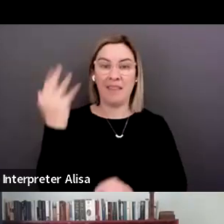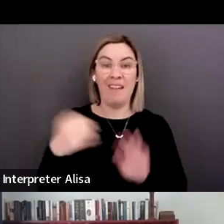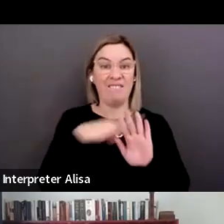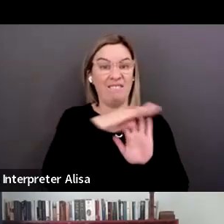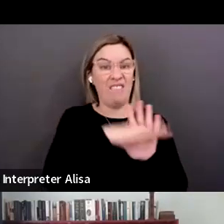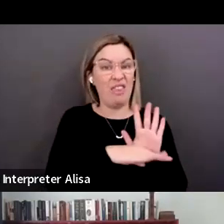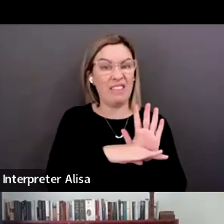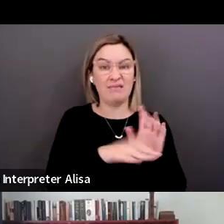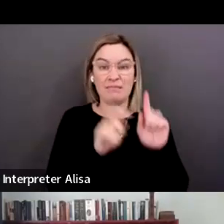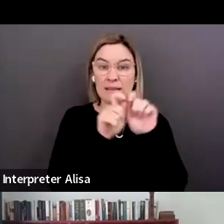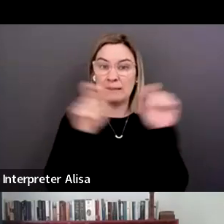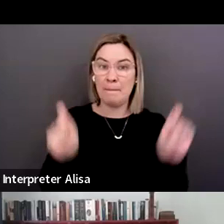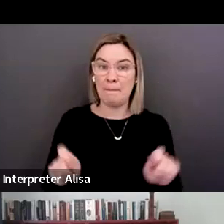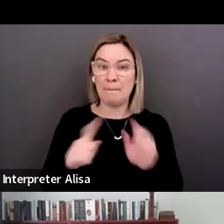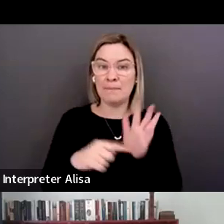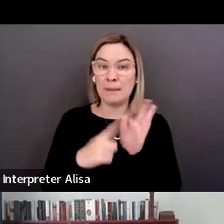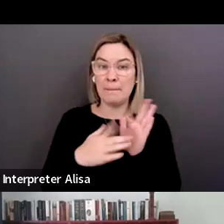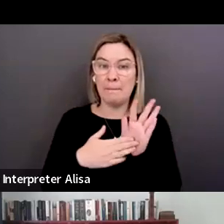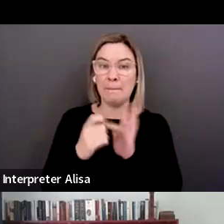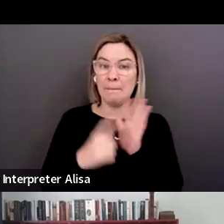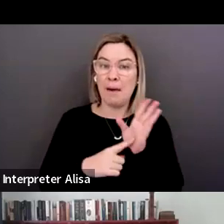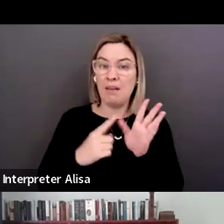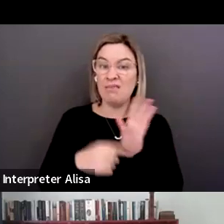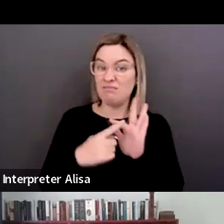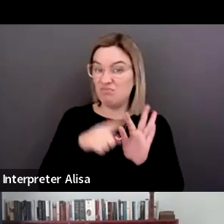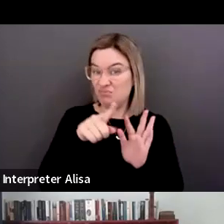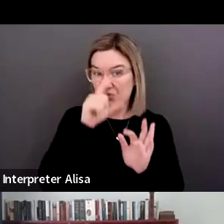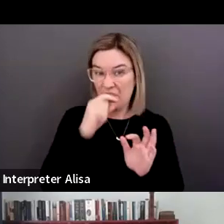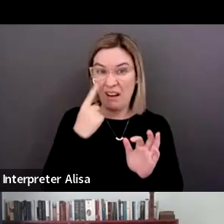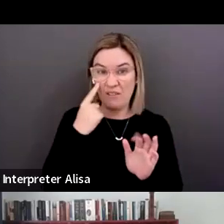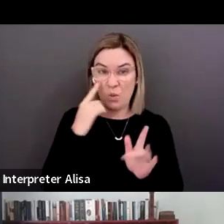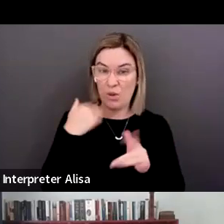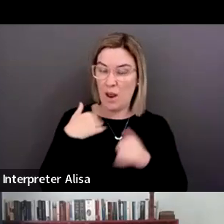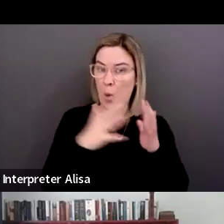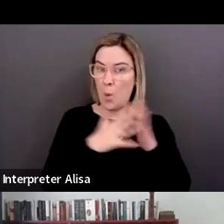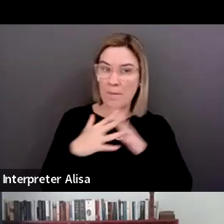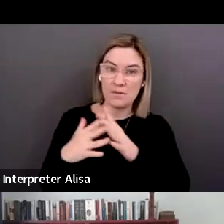"This is wrong." So, what we tried to do, jumping forward to 2022, we do